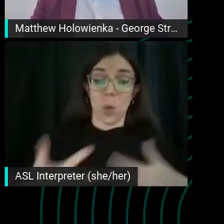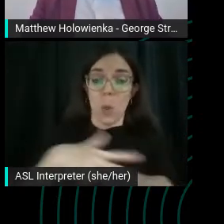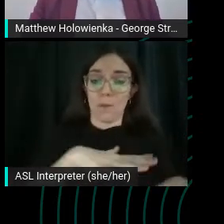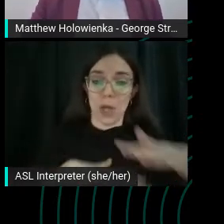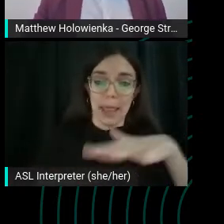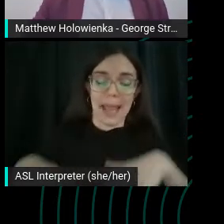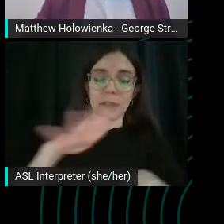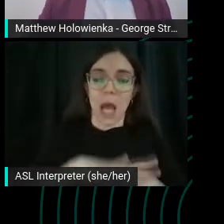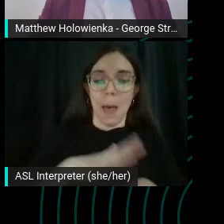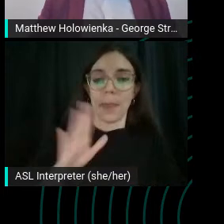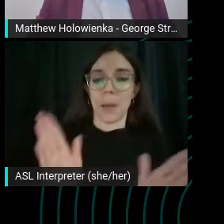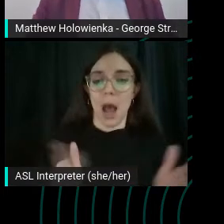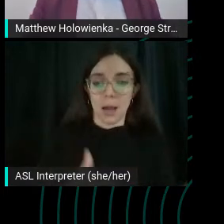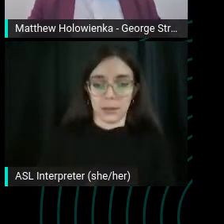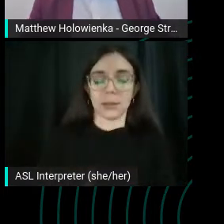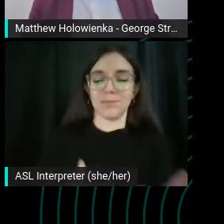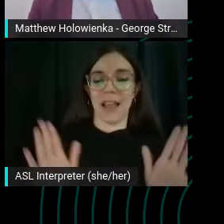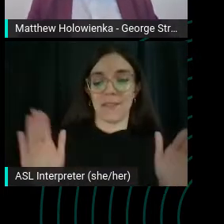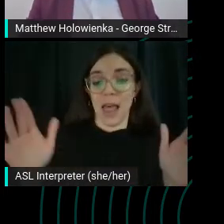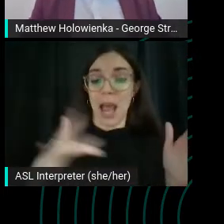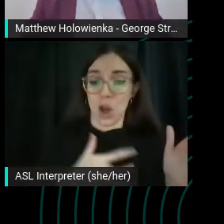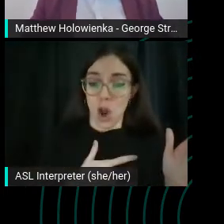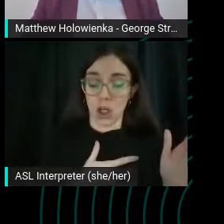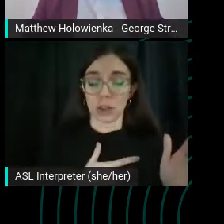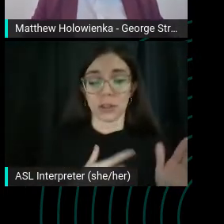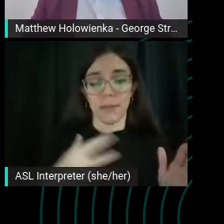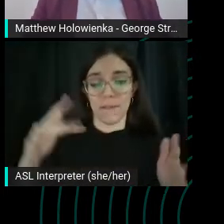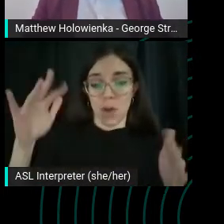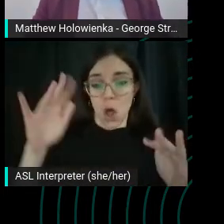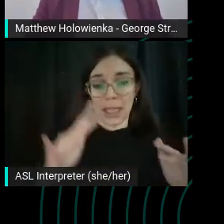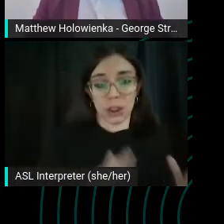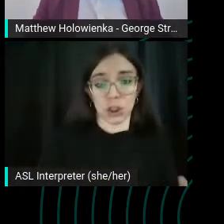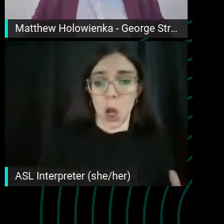things like flying hearts, falling snow, falling bubbles, all sorts of things like that,